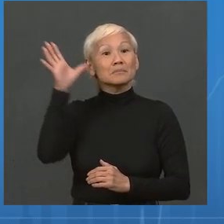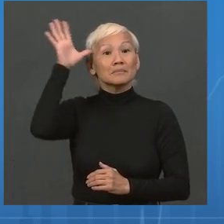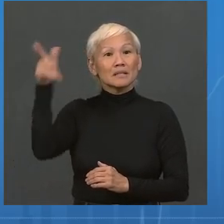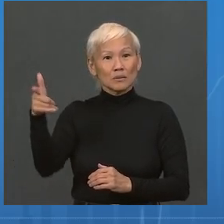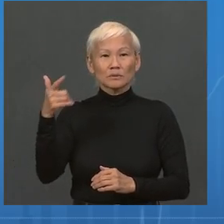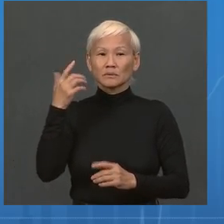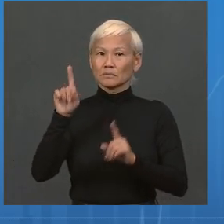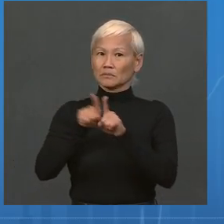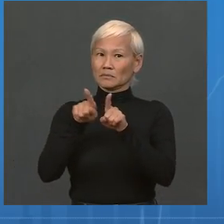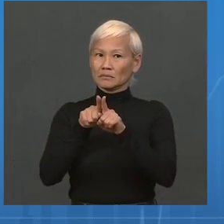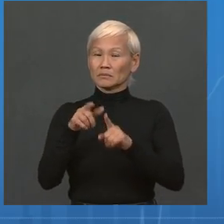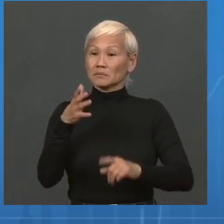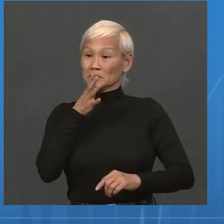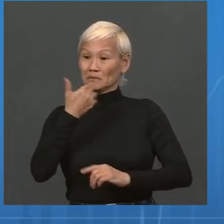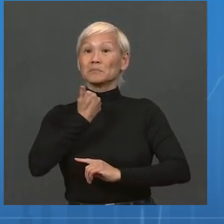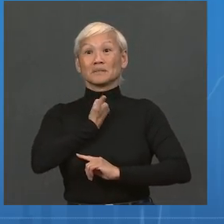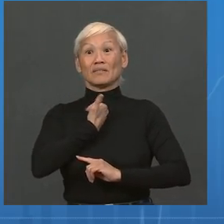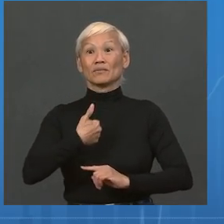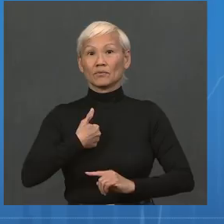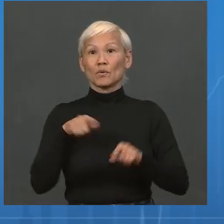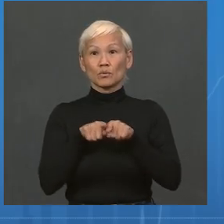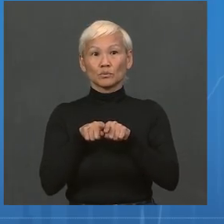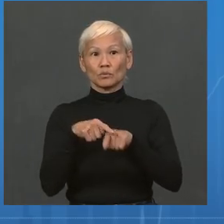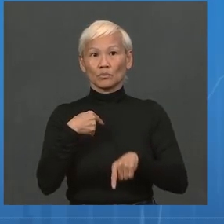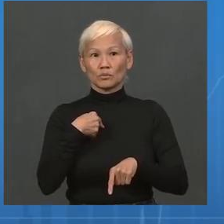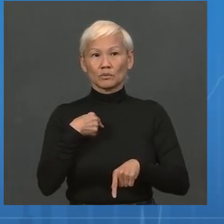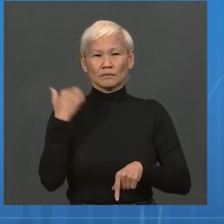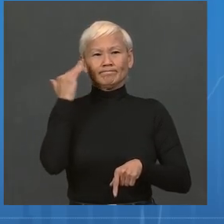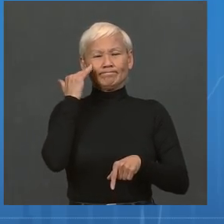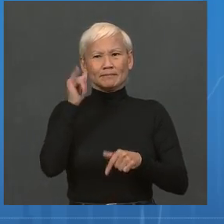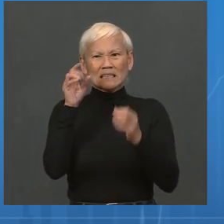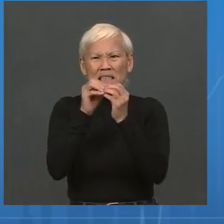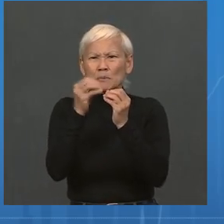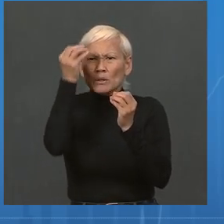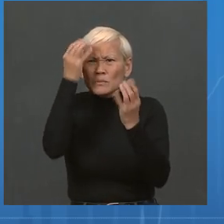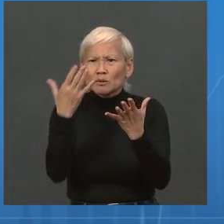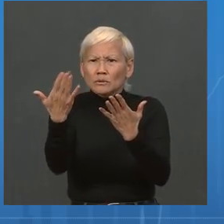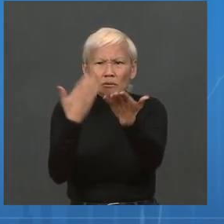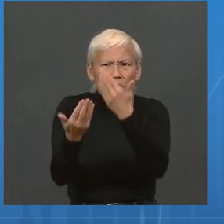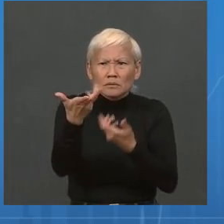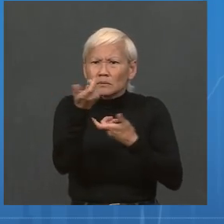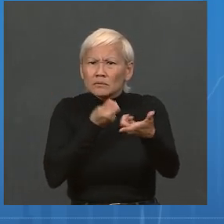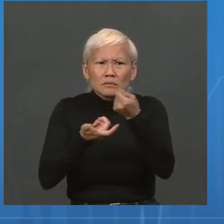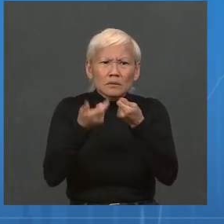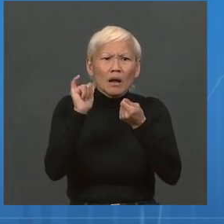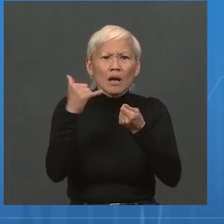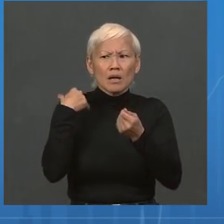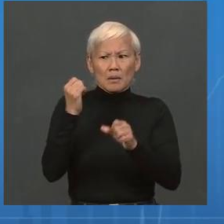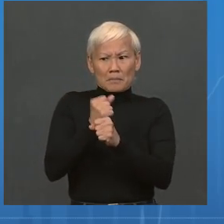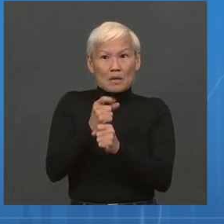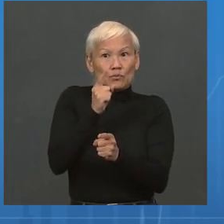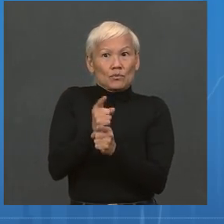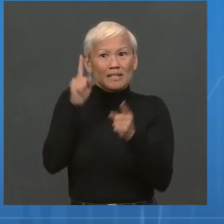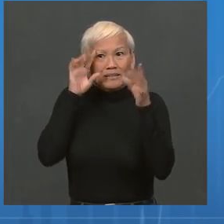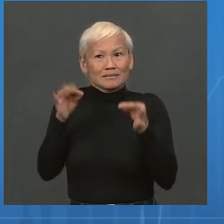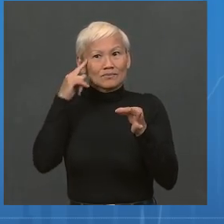I understand the need to have as much information as possible to ensure our decisions are in the best interest of our children.